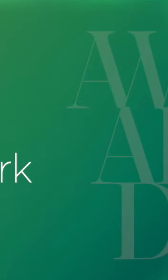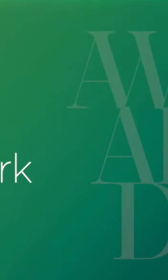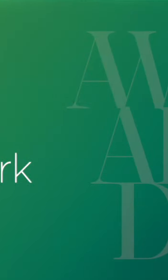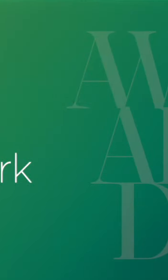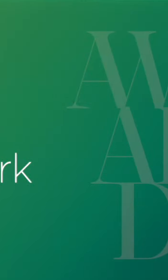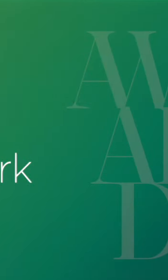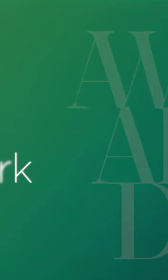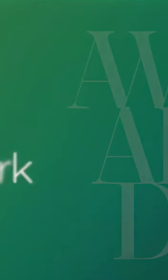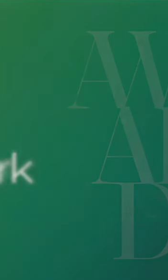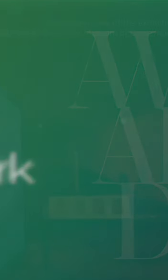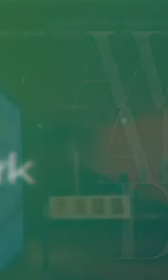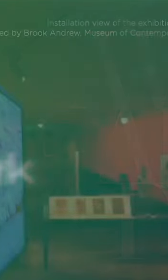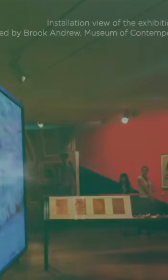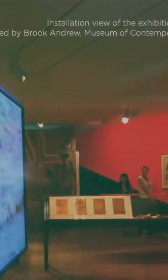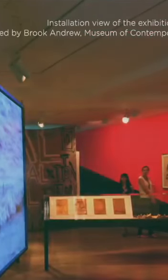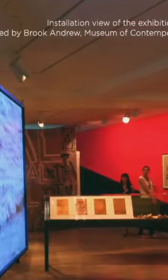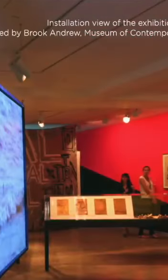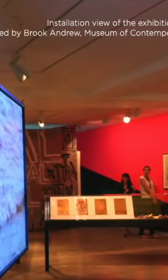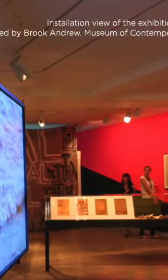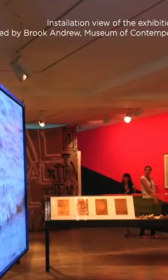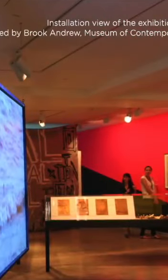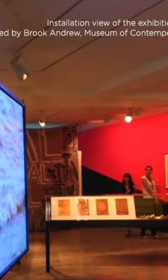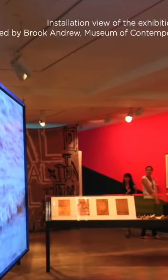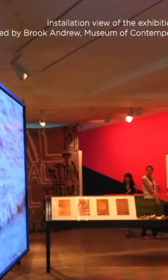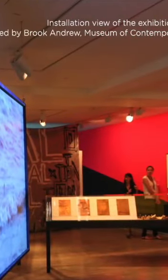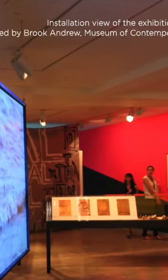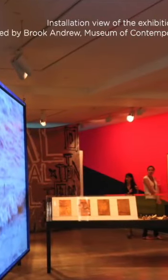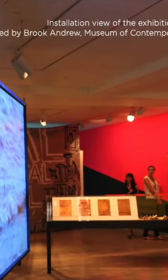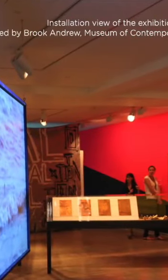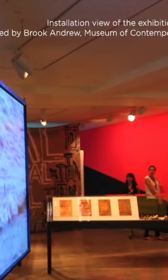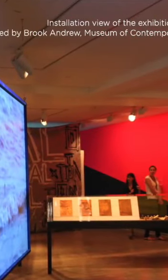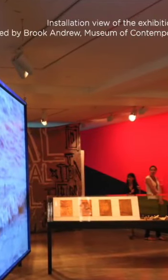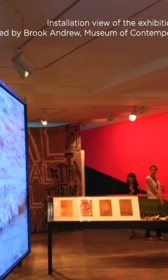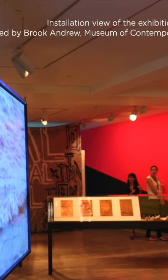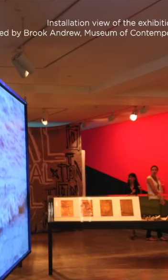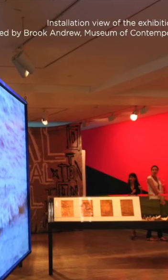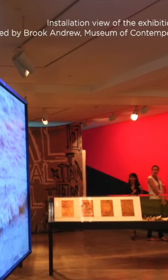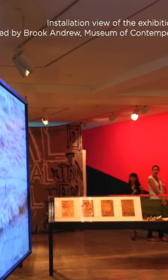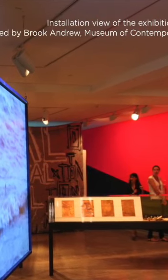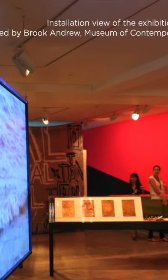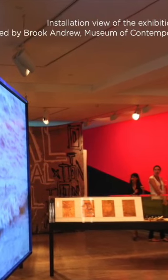and a residency at Cambridge University. Brook has also had a Smithsonian artist research fellowship